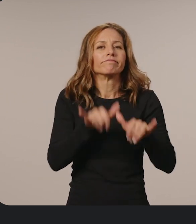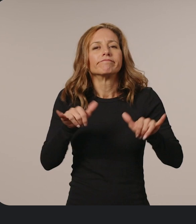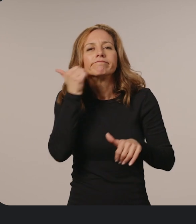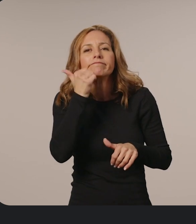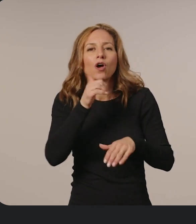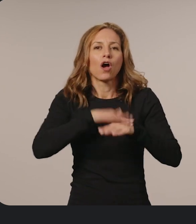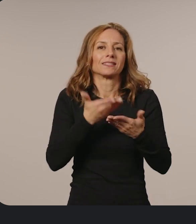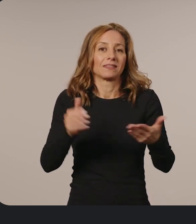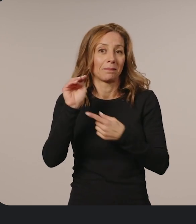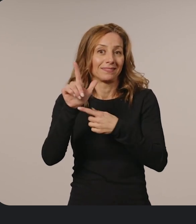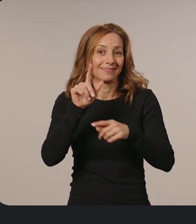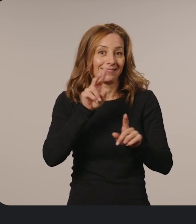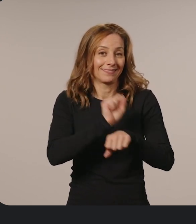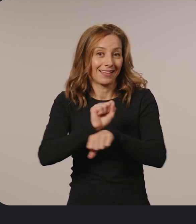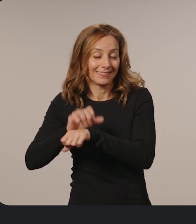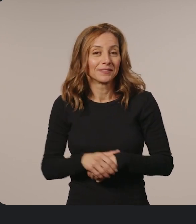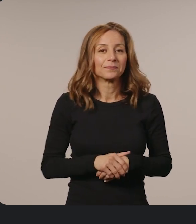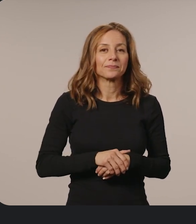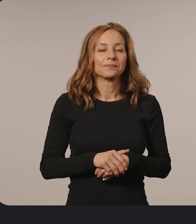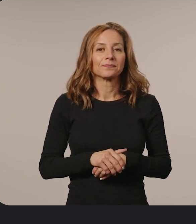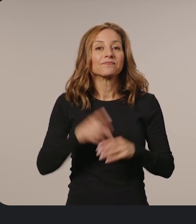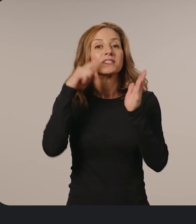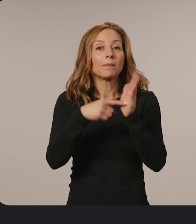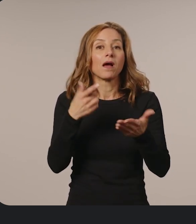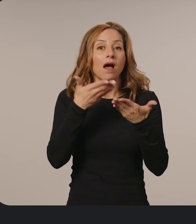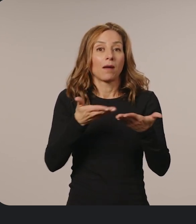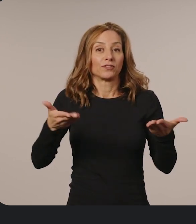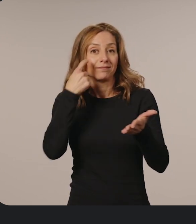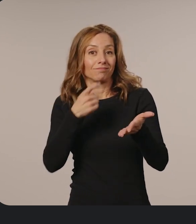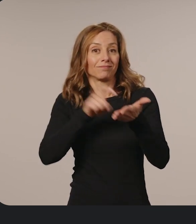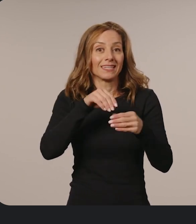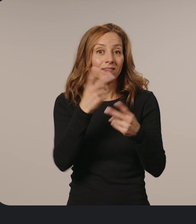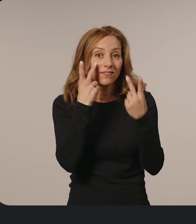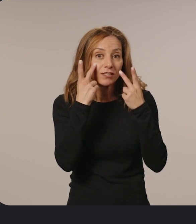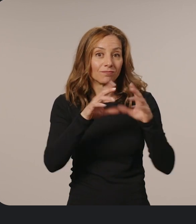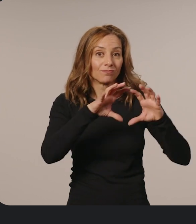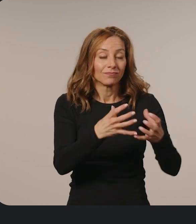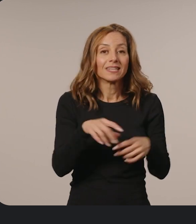for common on-device ML tasks, for example, object detection in the vision domain,